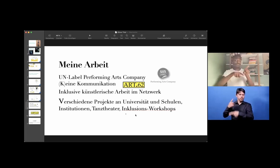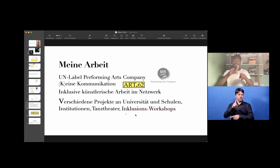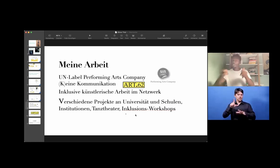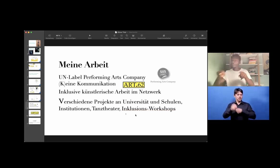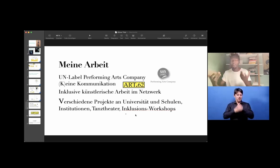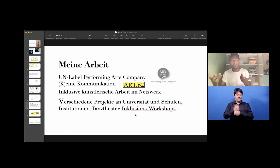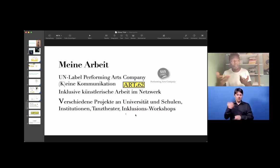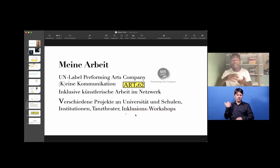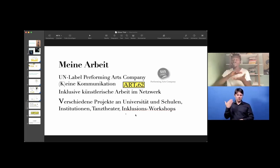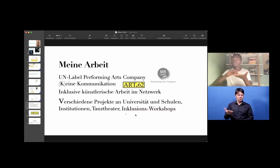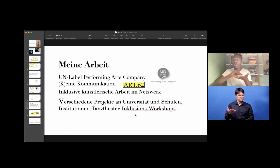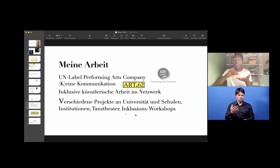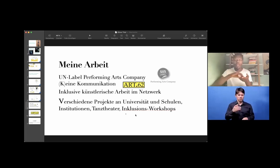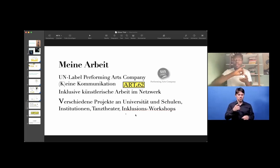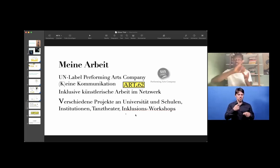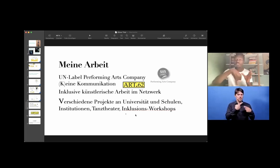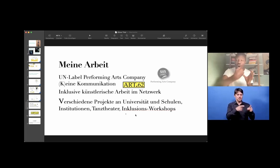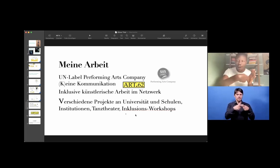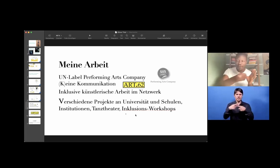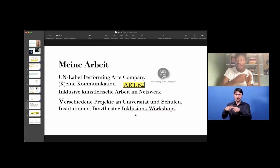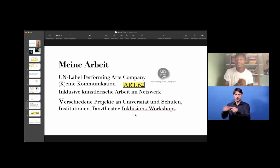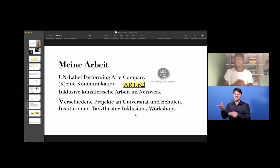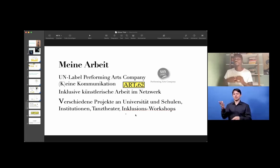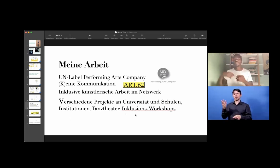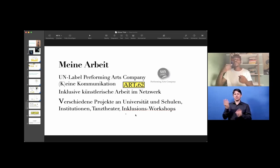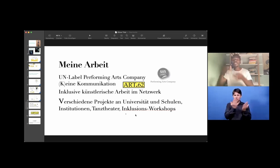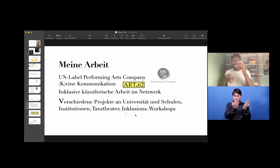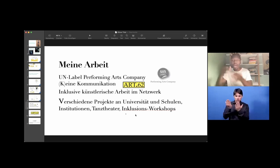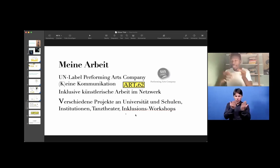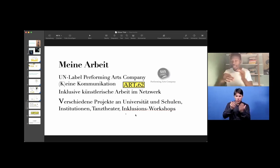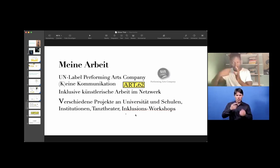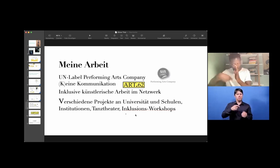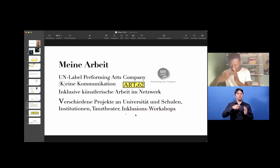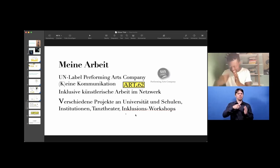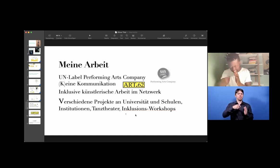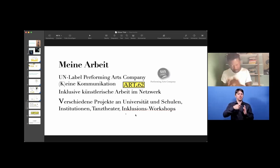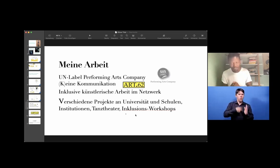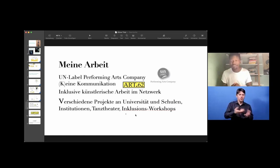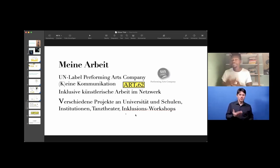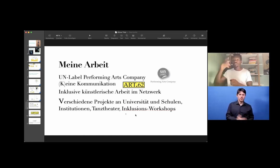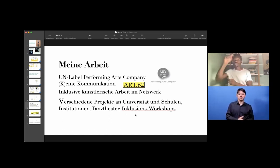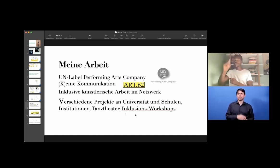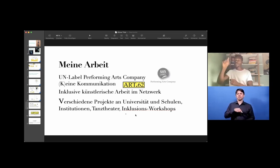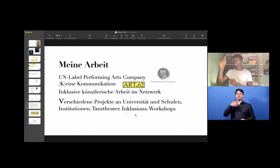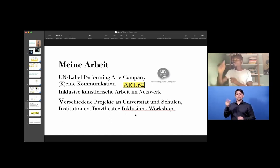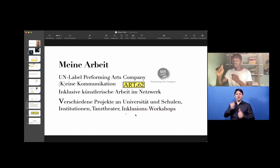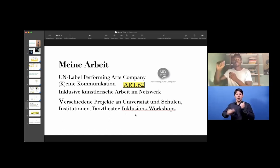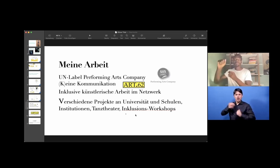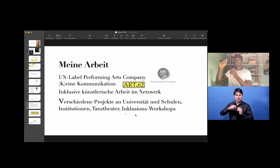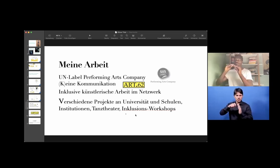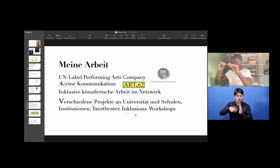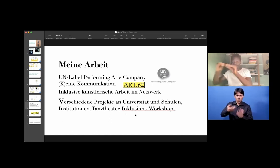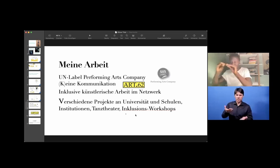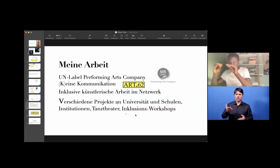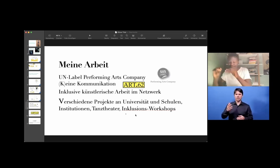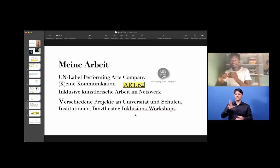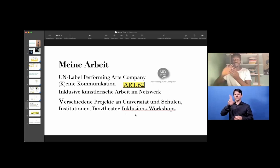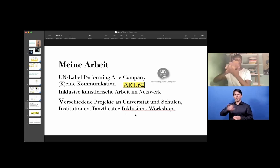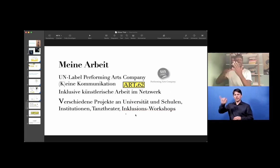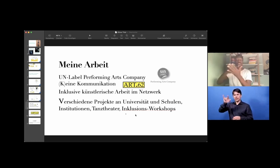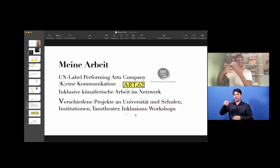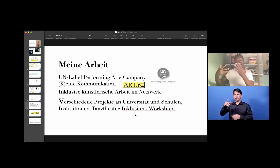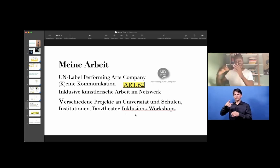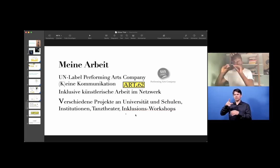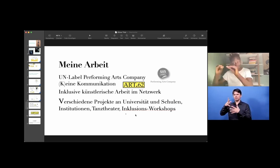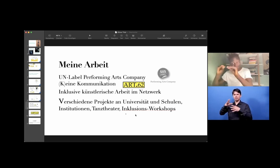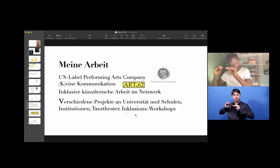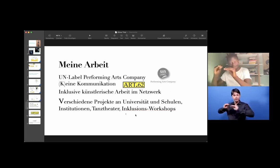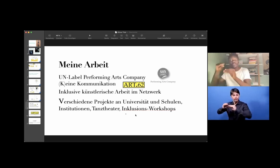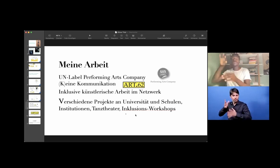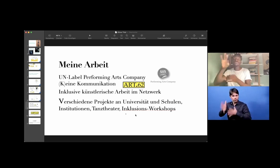And in this school you find all sorts of projects about movies and arts and teaching. There's also sign language classes